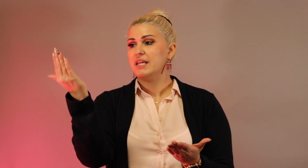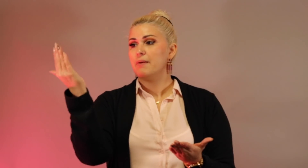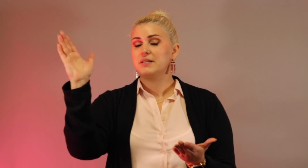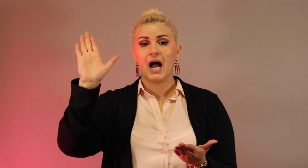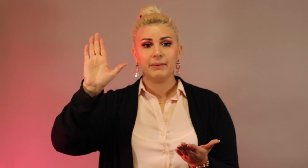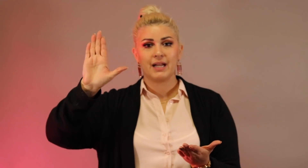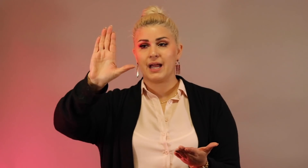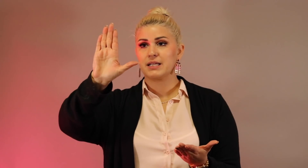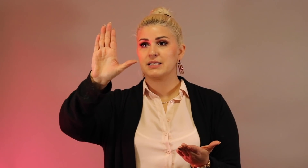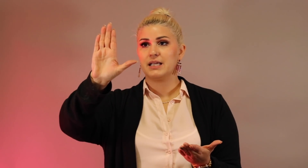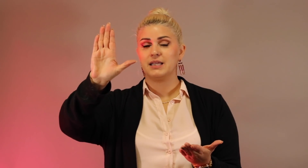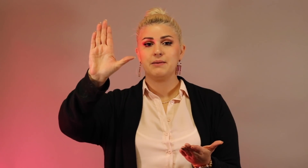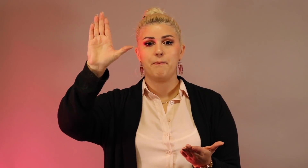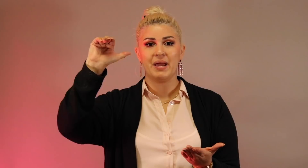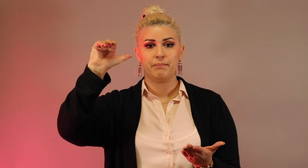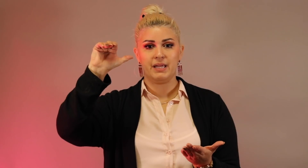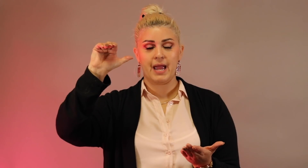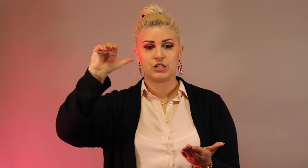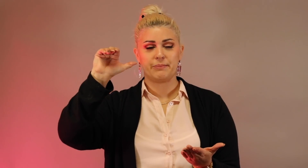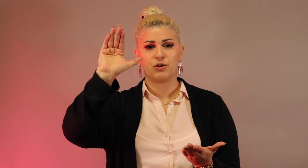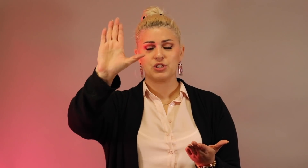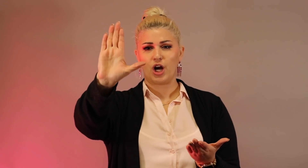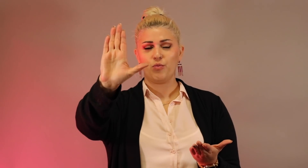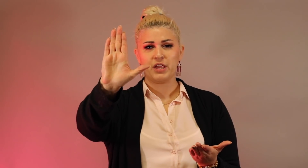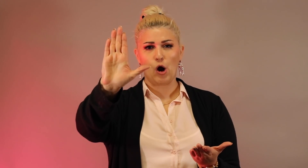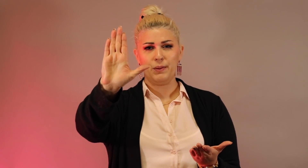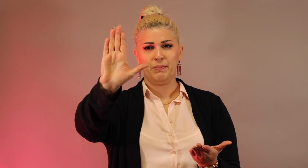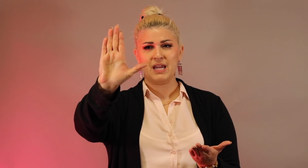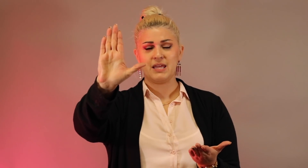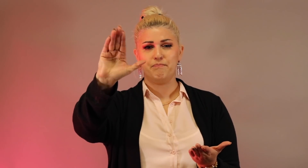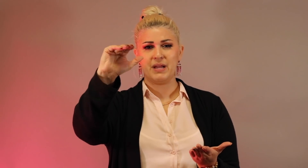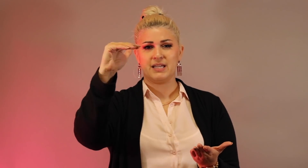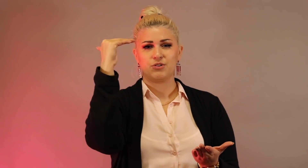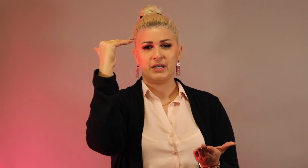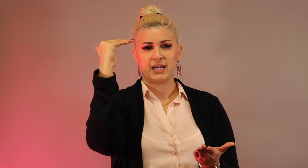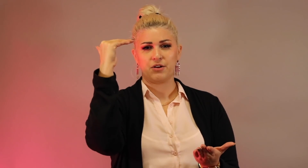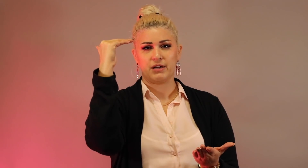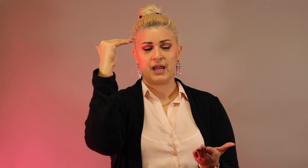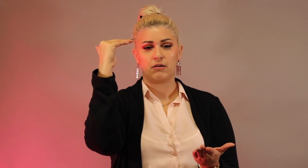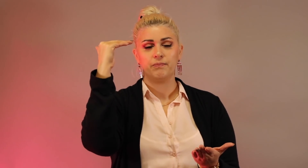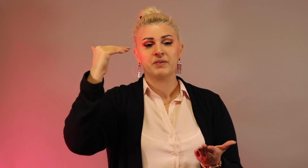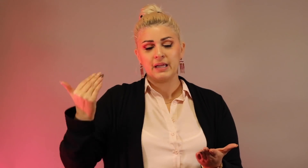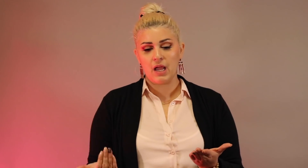The dominant hand is in the bent B hand shape. So start with the open B and then bend it to a 90 degree angle.